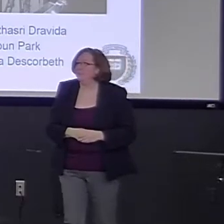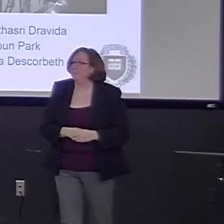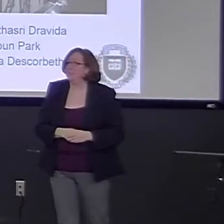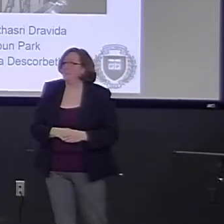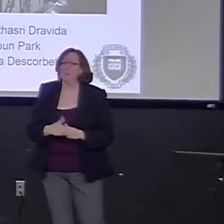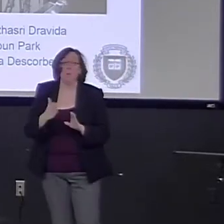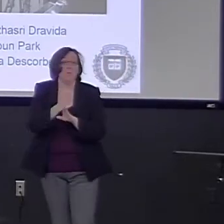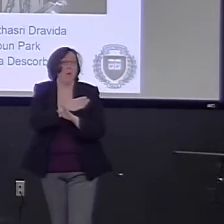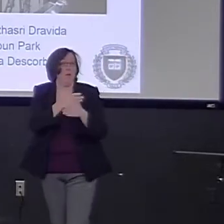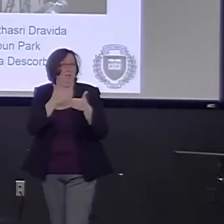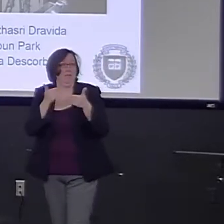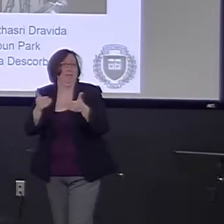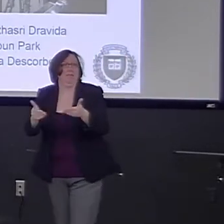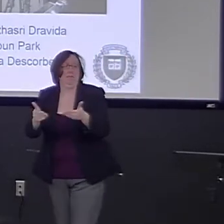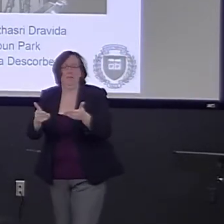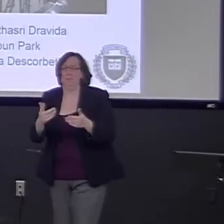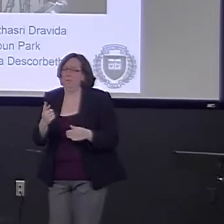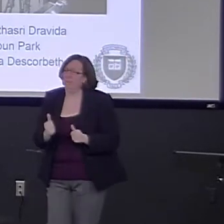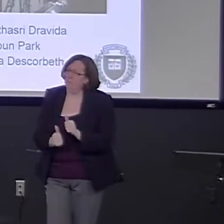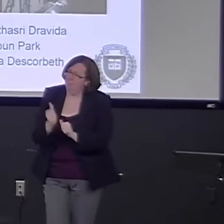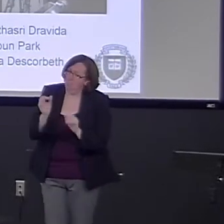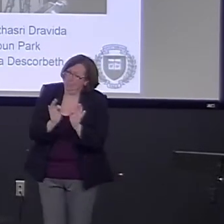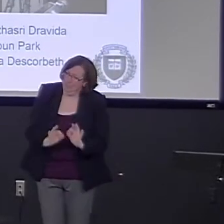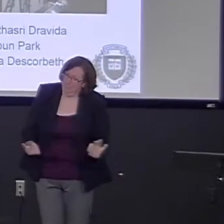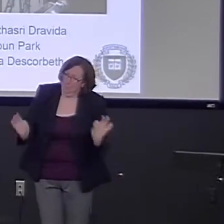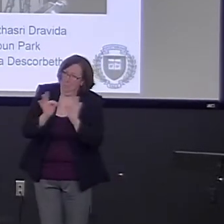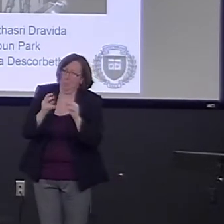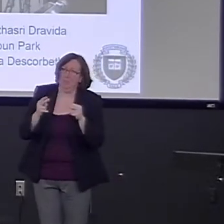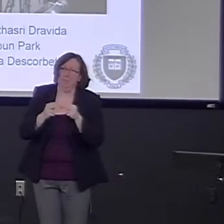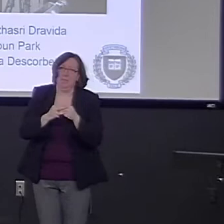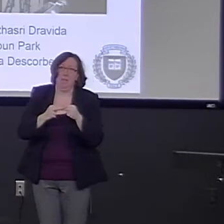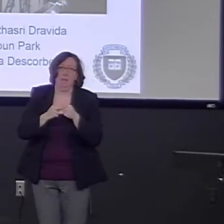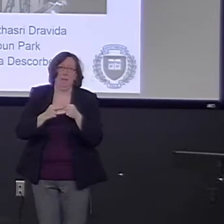one of the most important slides of my talk is the slide that gives credit